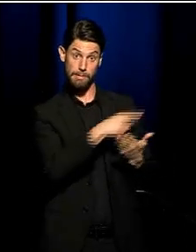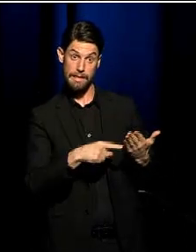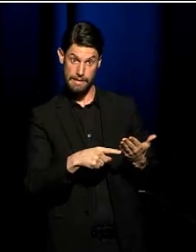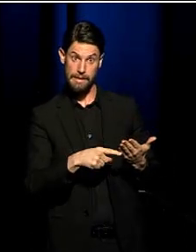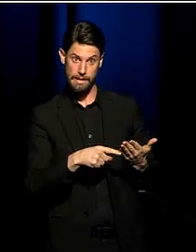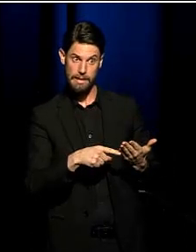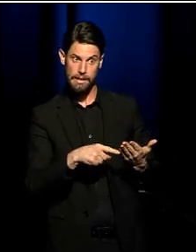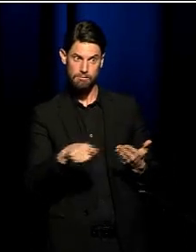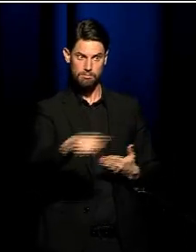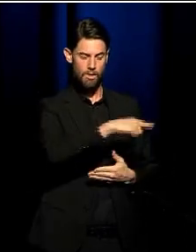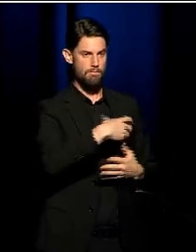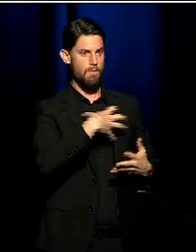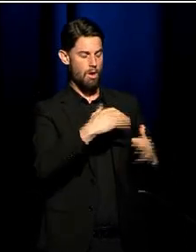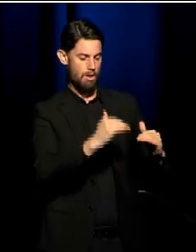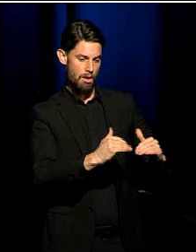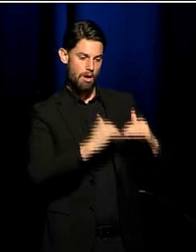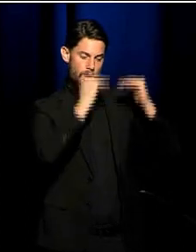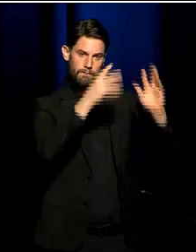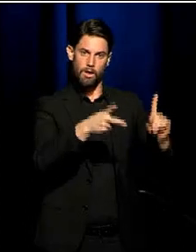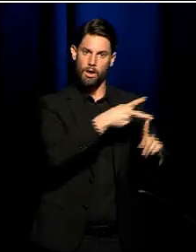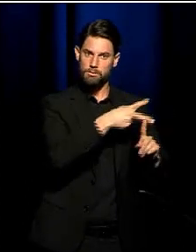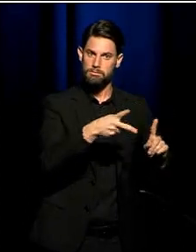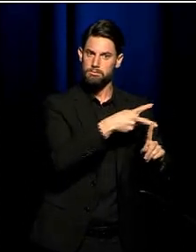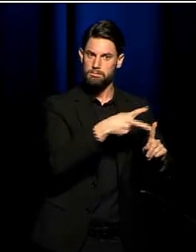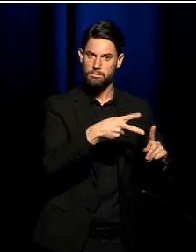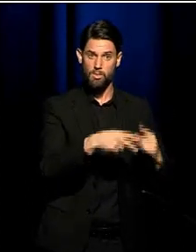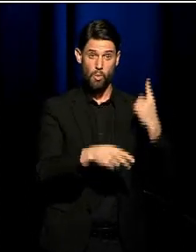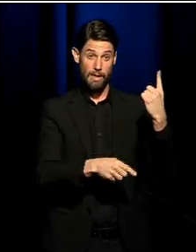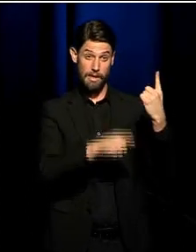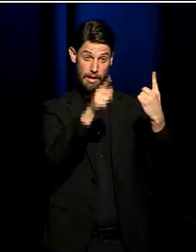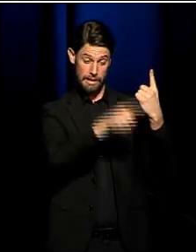experience higher rates of violence. Nearly one in every six First Nations